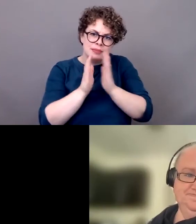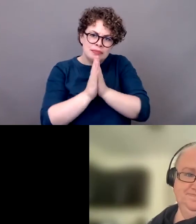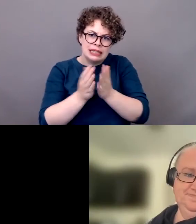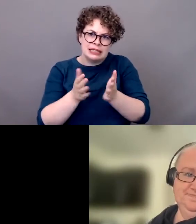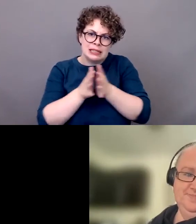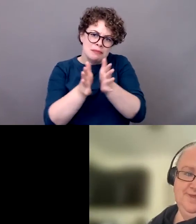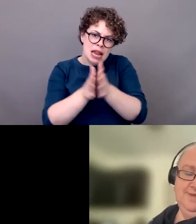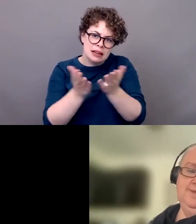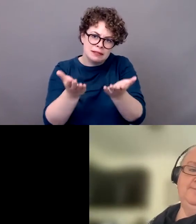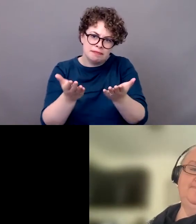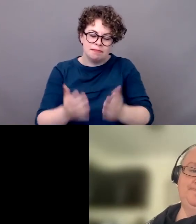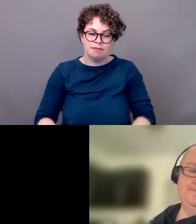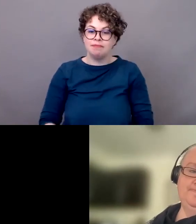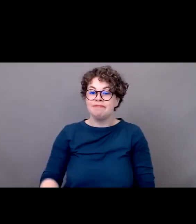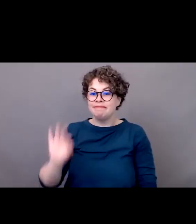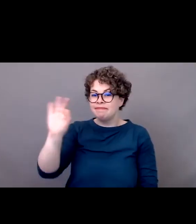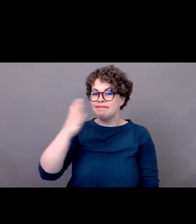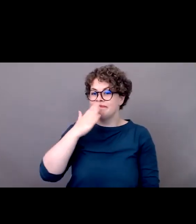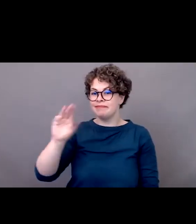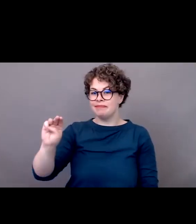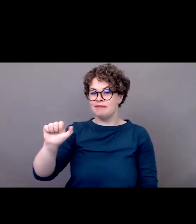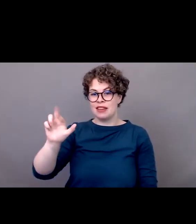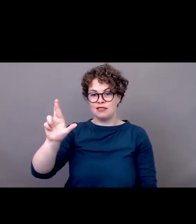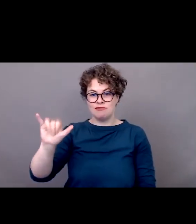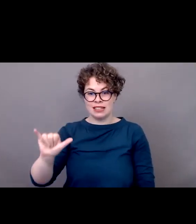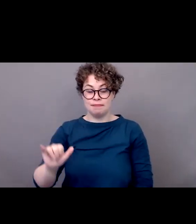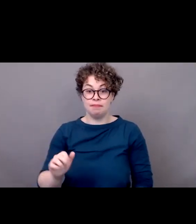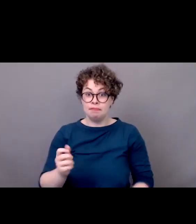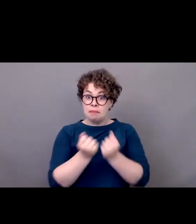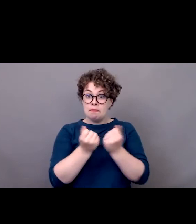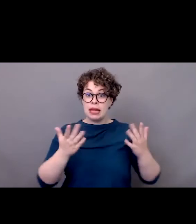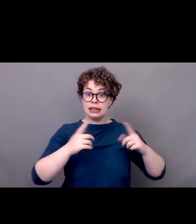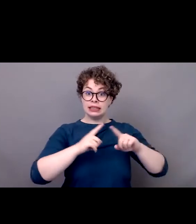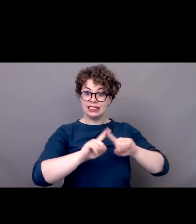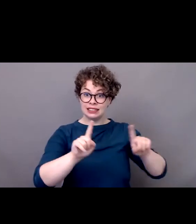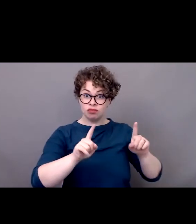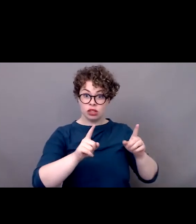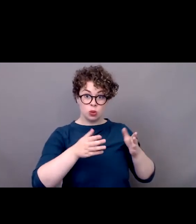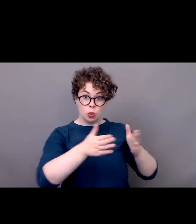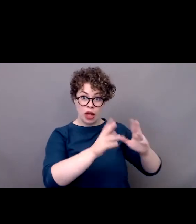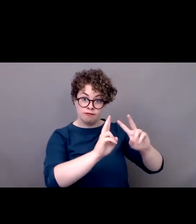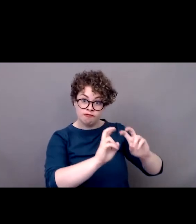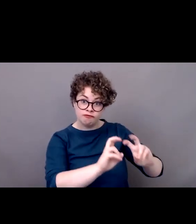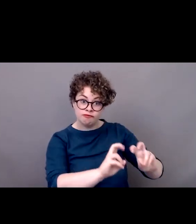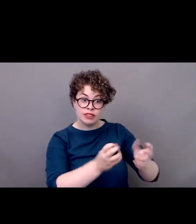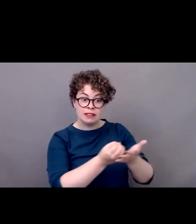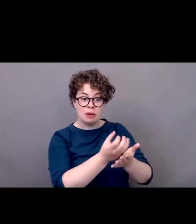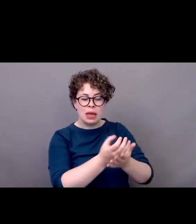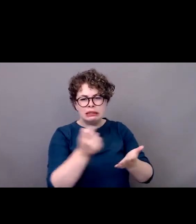Mary. There are not a huge amount of tools, but the most widely tested tools used to generate